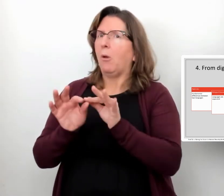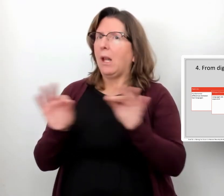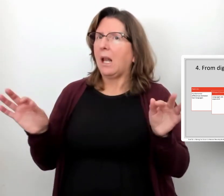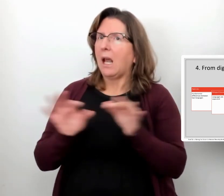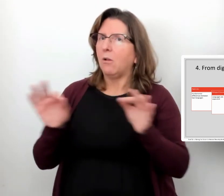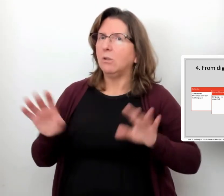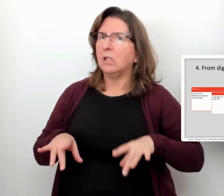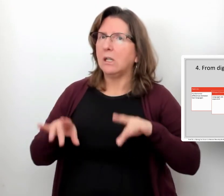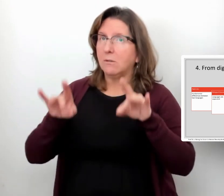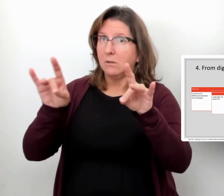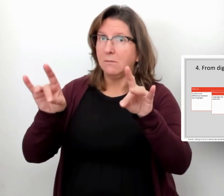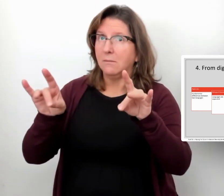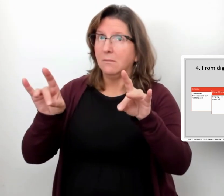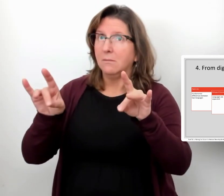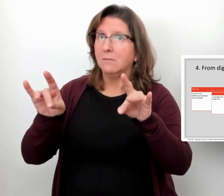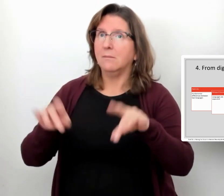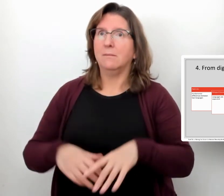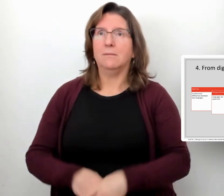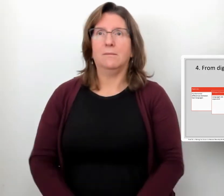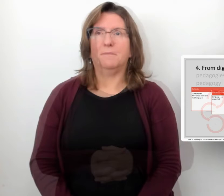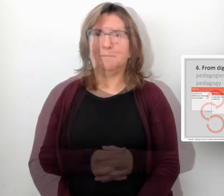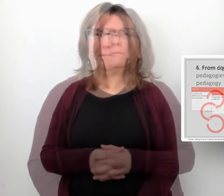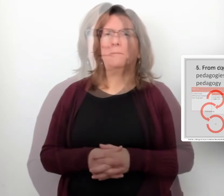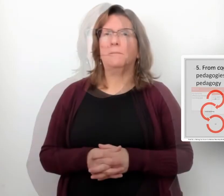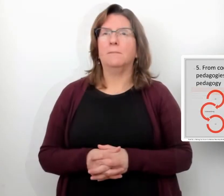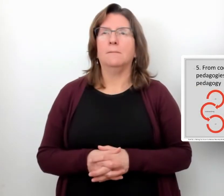It changed her theory about language acquisition!